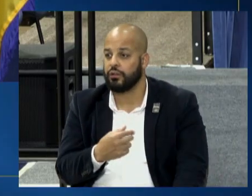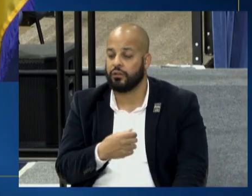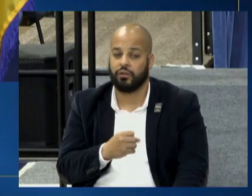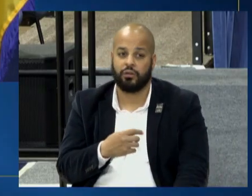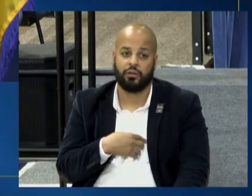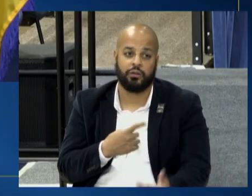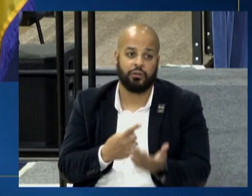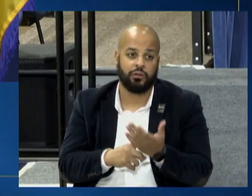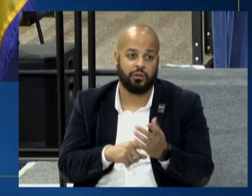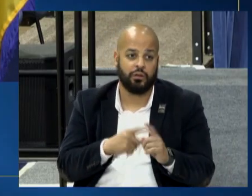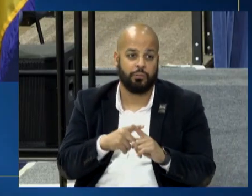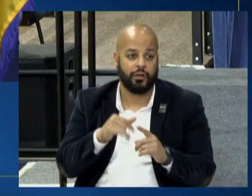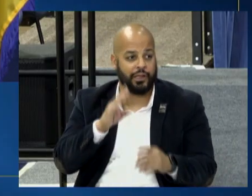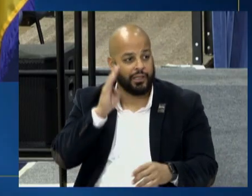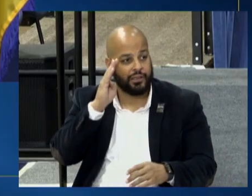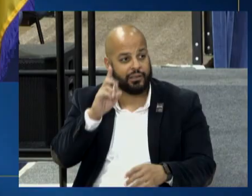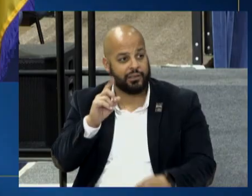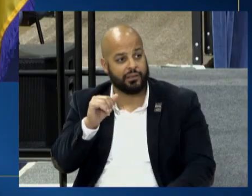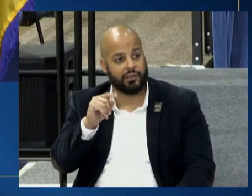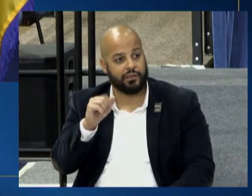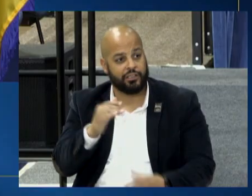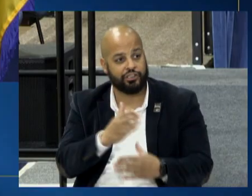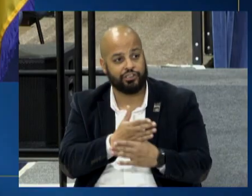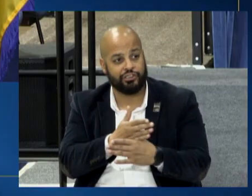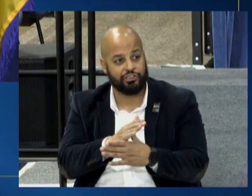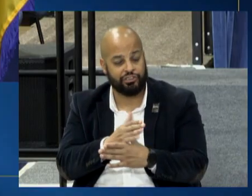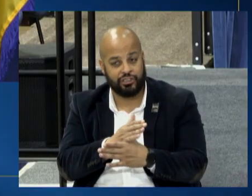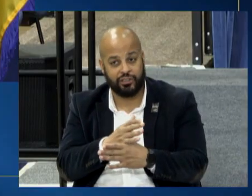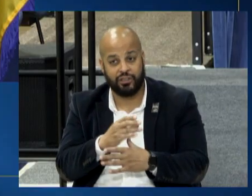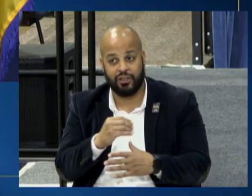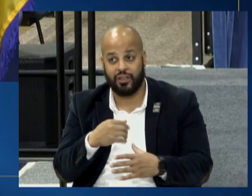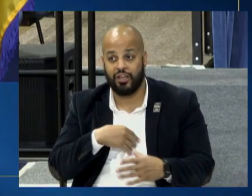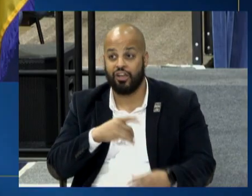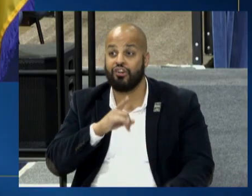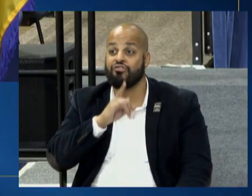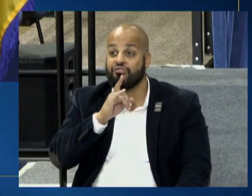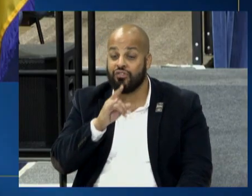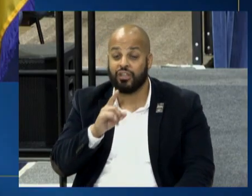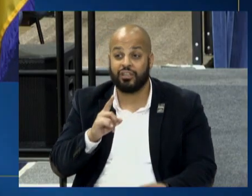data sharing and the use of information, what I'm really talking about is what the future of